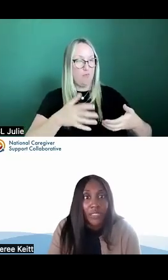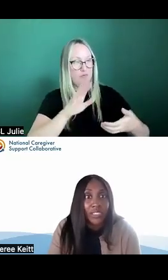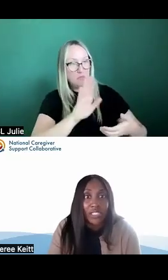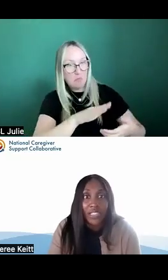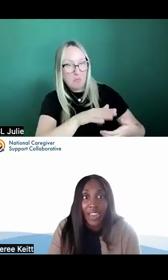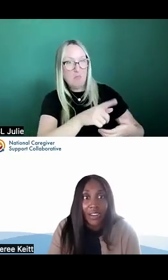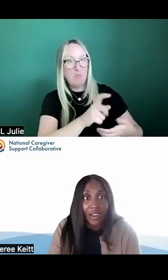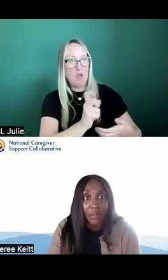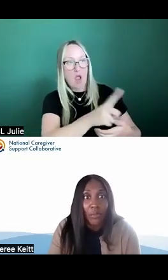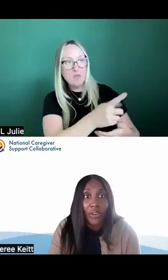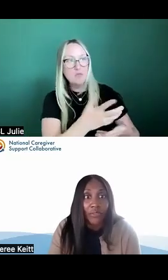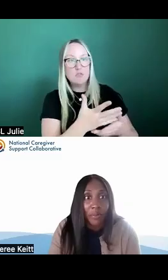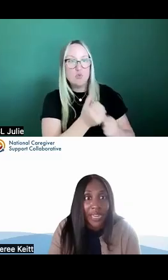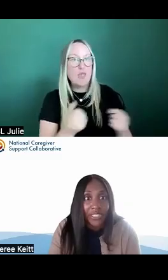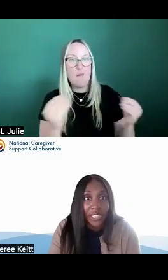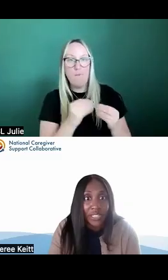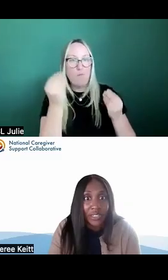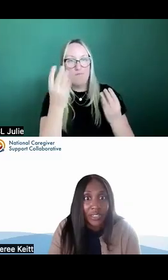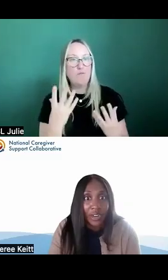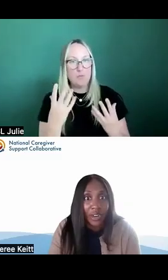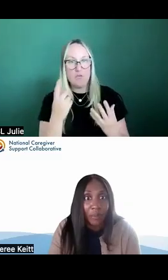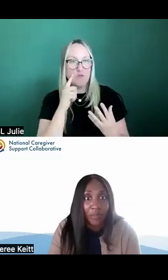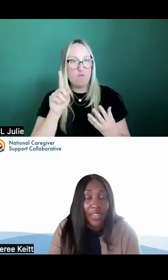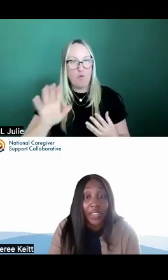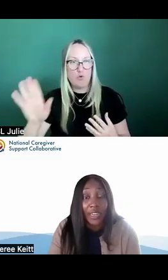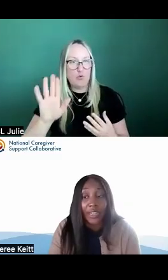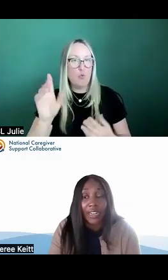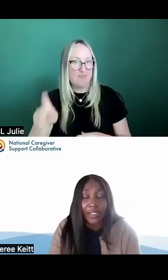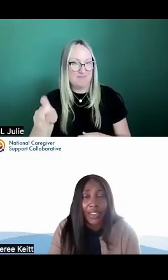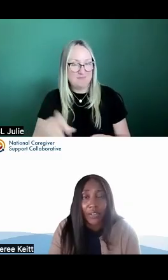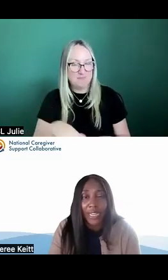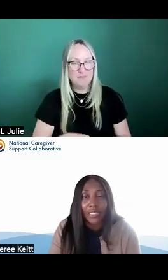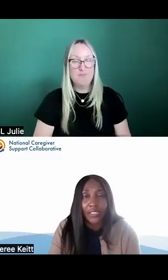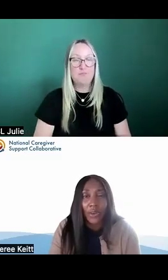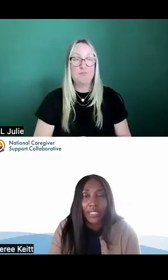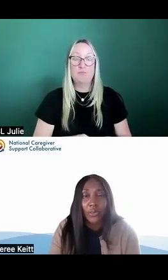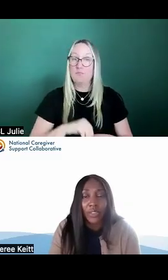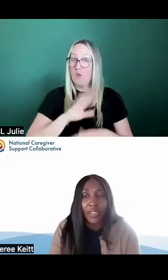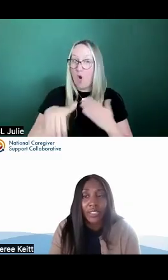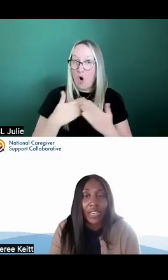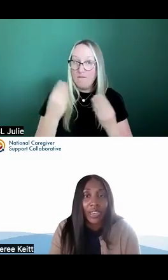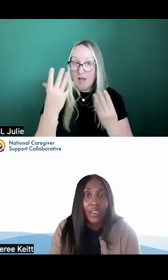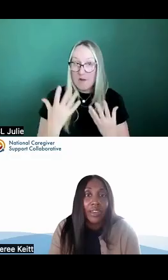to just gain more information and again a lot of that information is directly on their site.